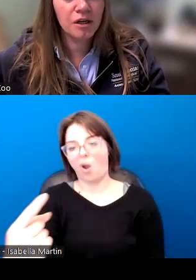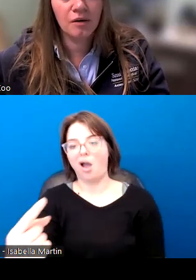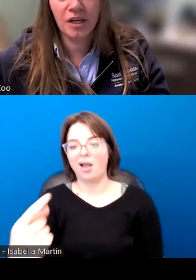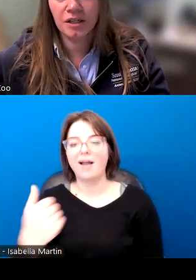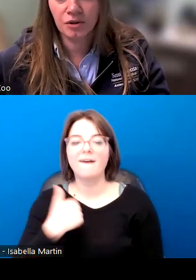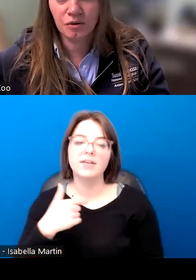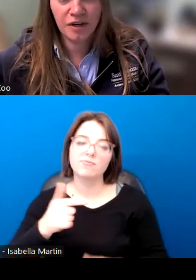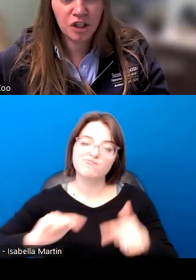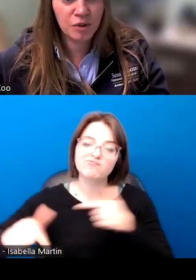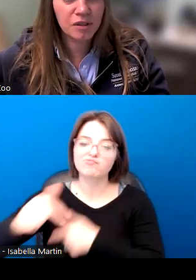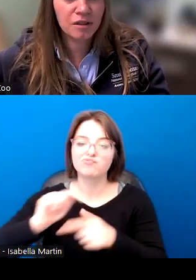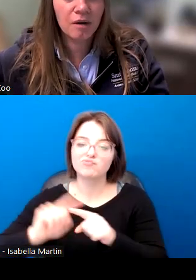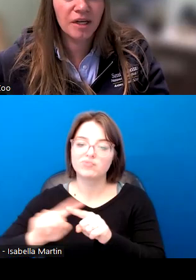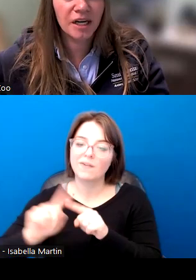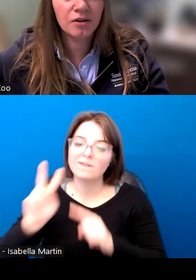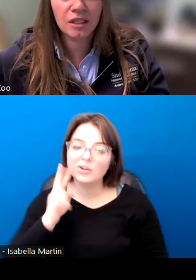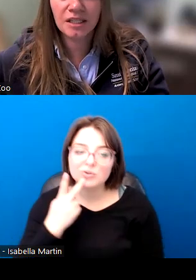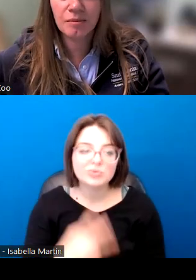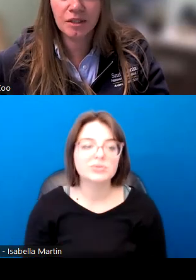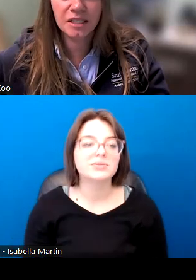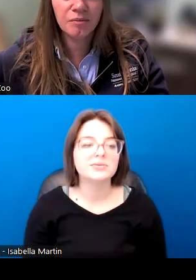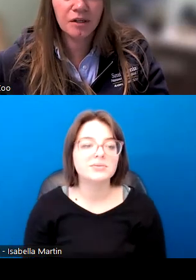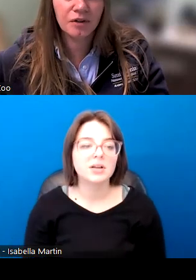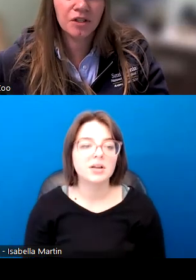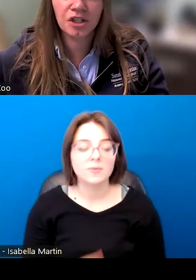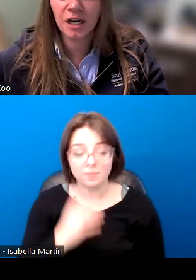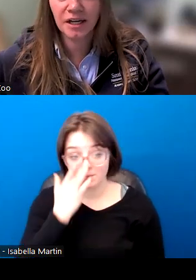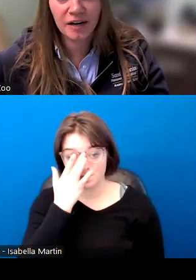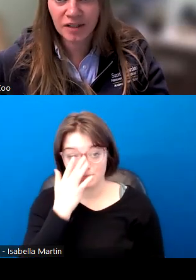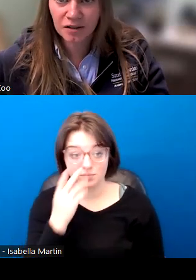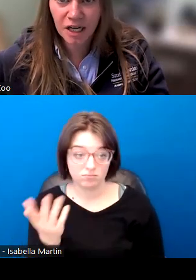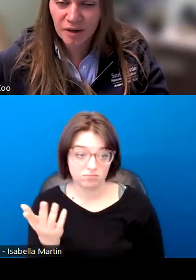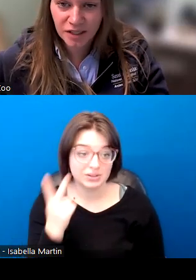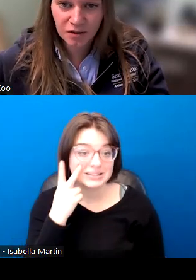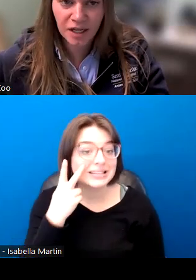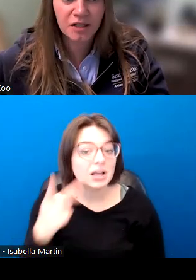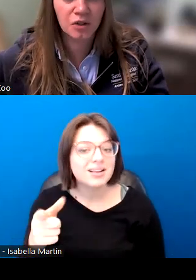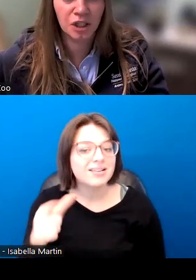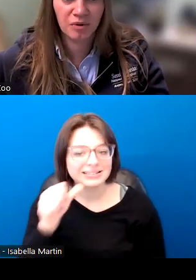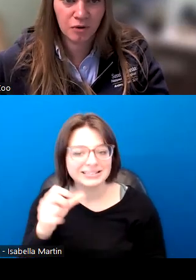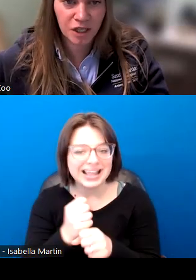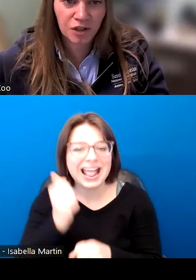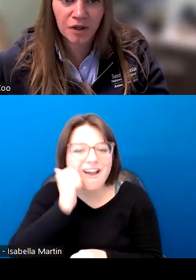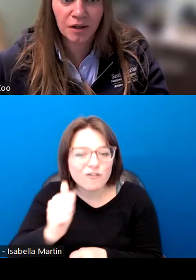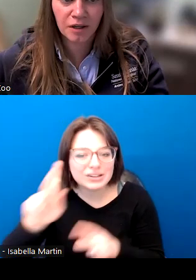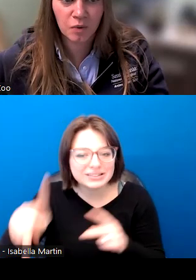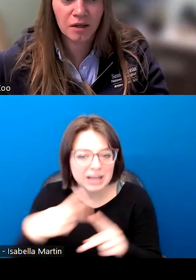and then we get into vegetables again there's a lot type listed but if you notice she's not getting every single type every single day. So a little bit of rotation going on there as well